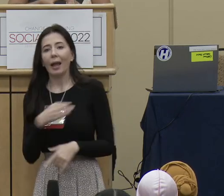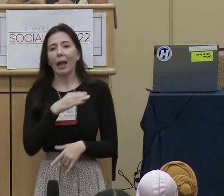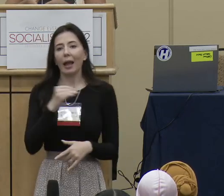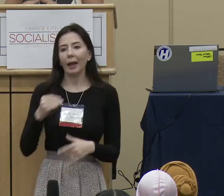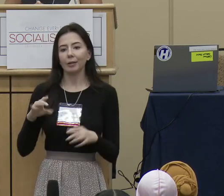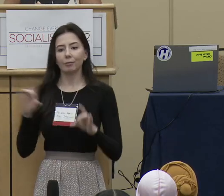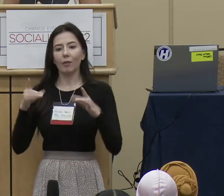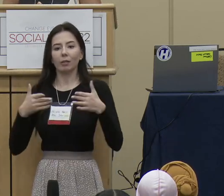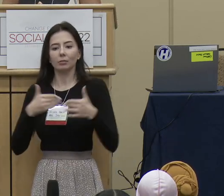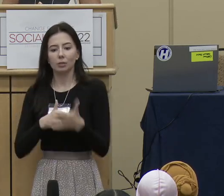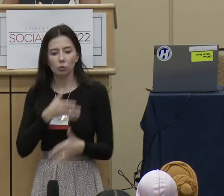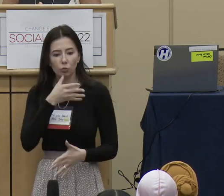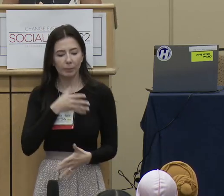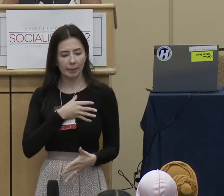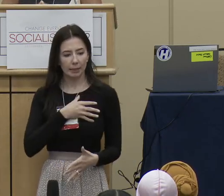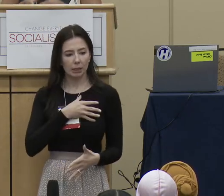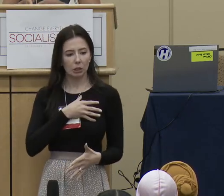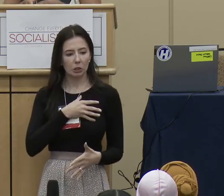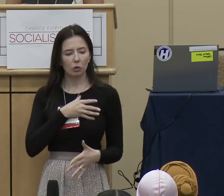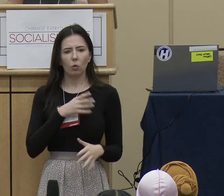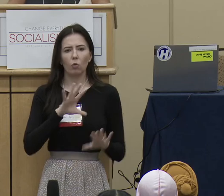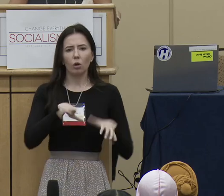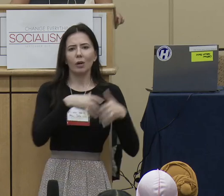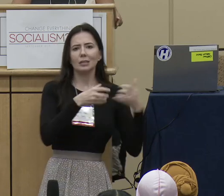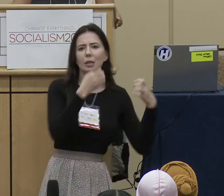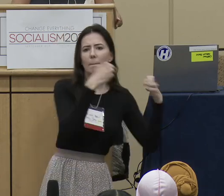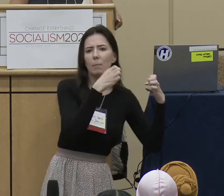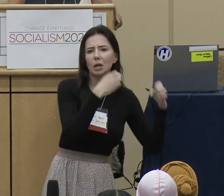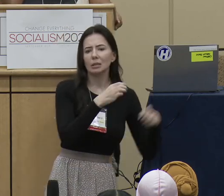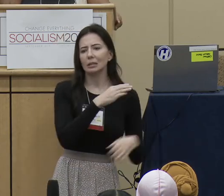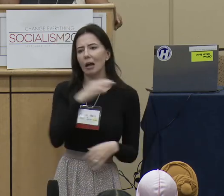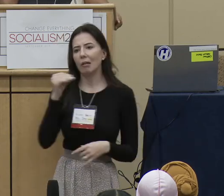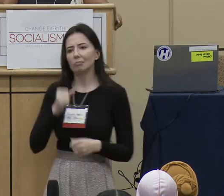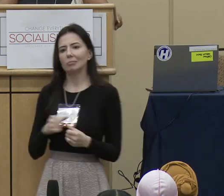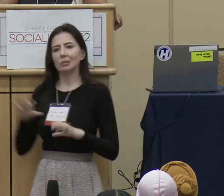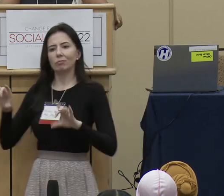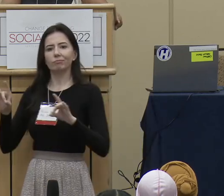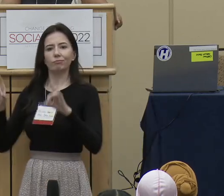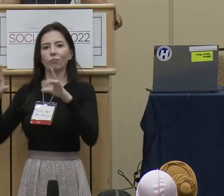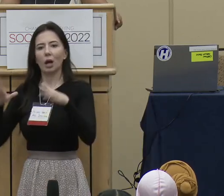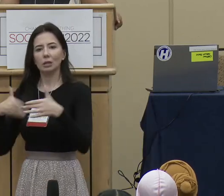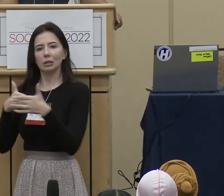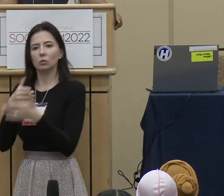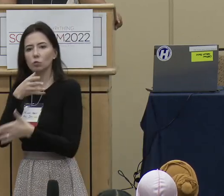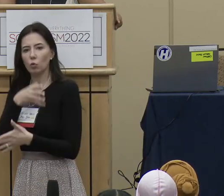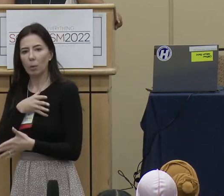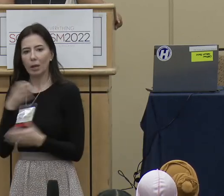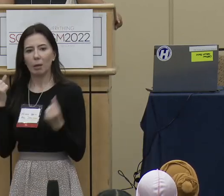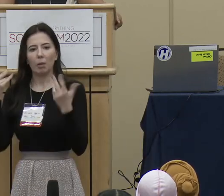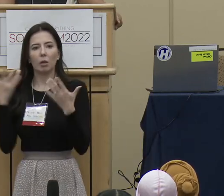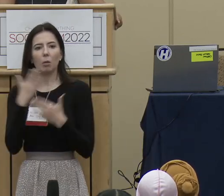women. With the crisis and emergency of violence against